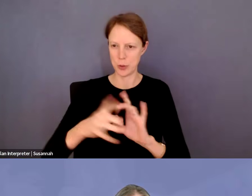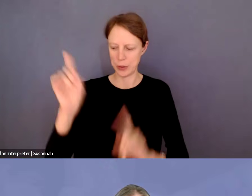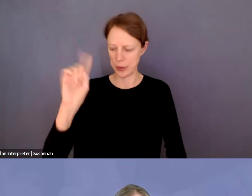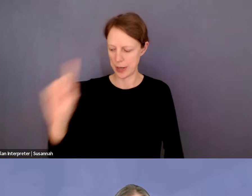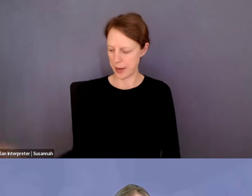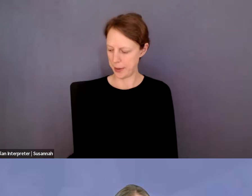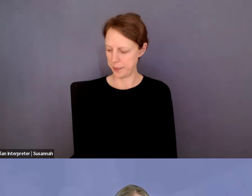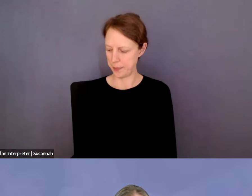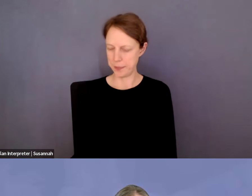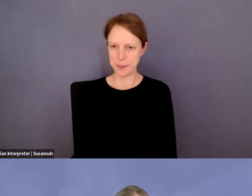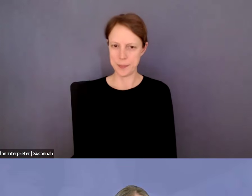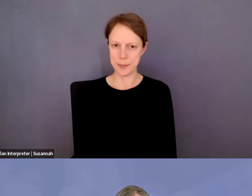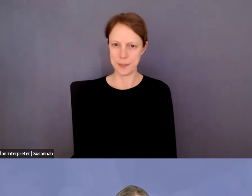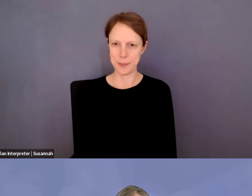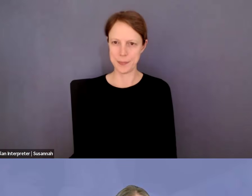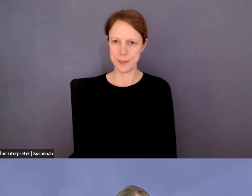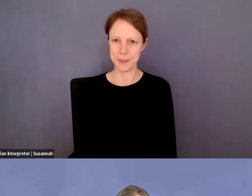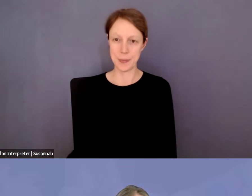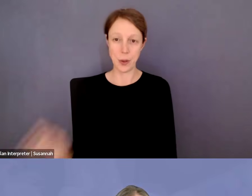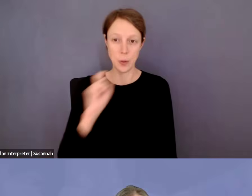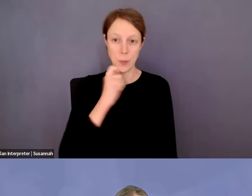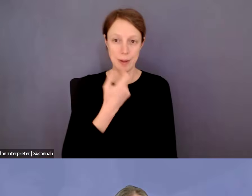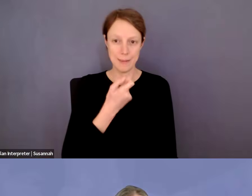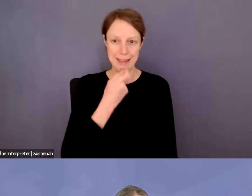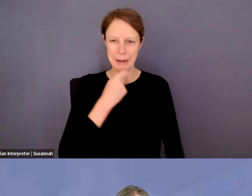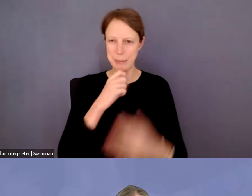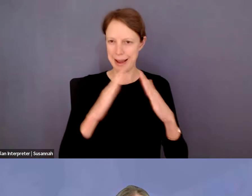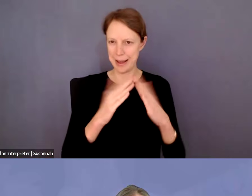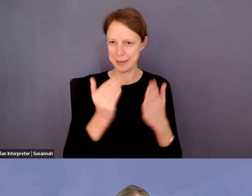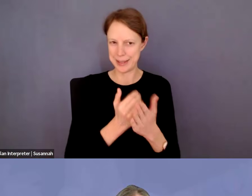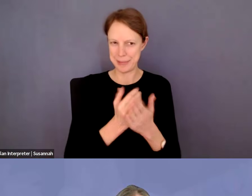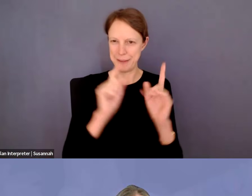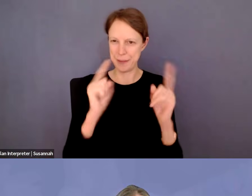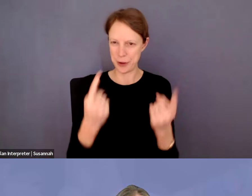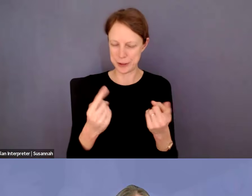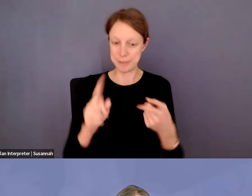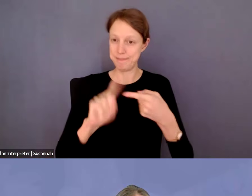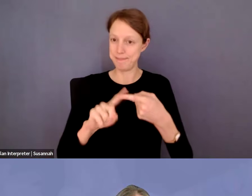joined today by Auslan interpreters, Suzannah and Jerry, thank you for being here and Dearne who is